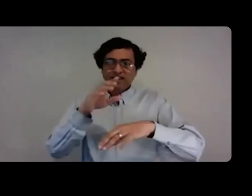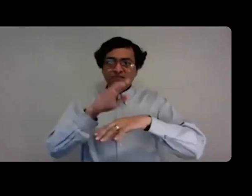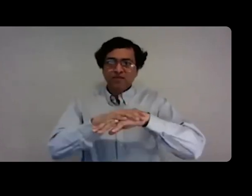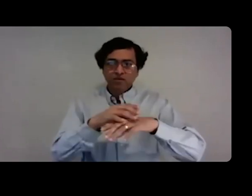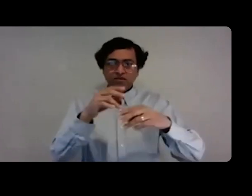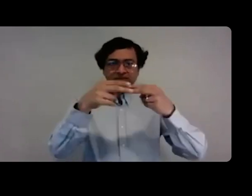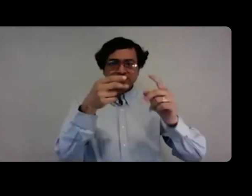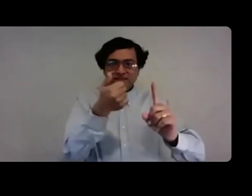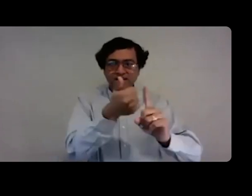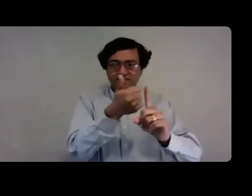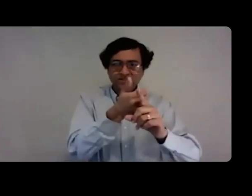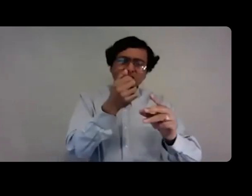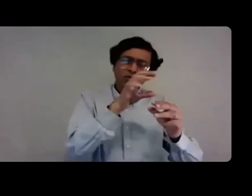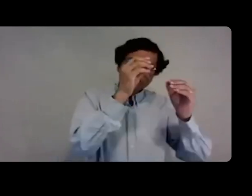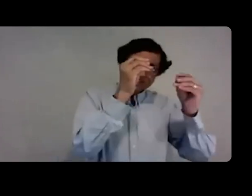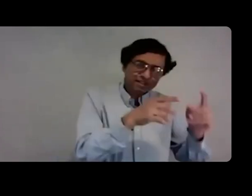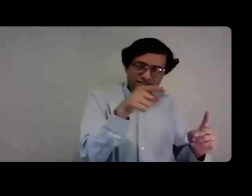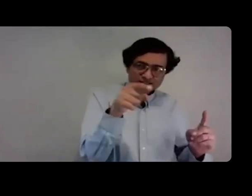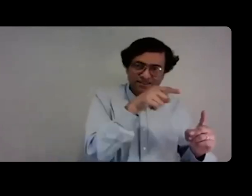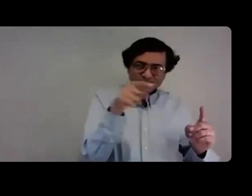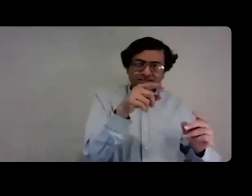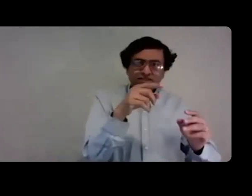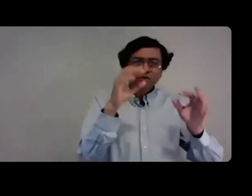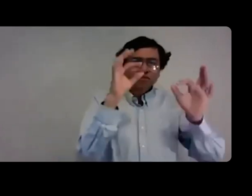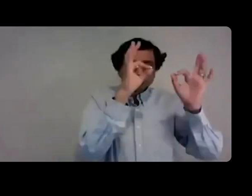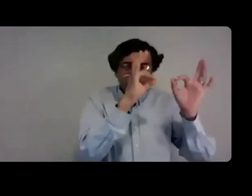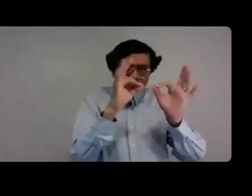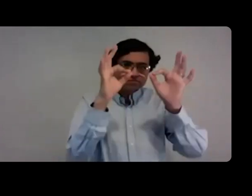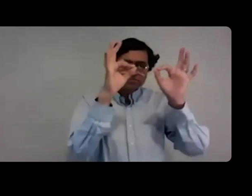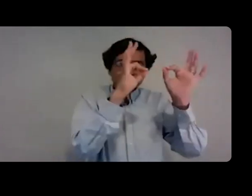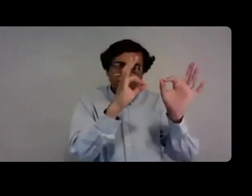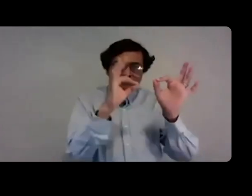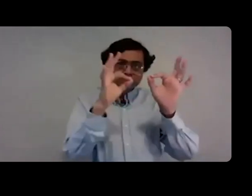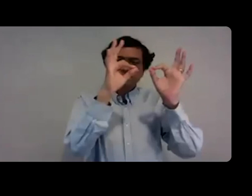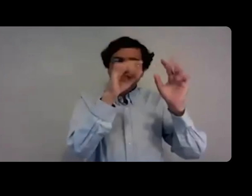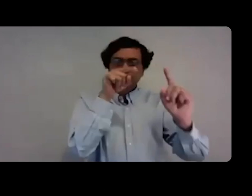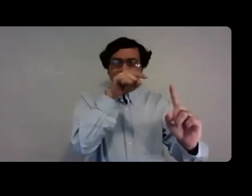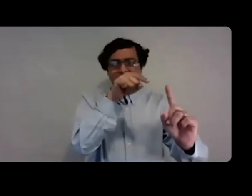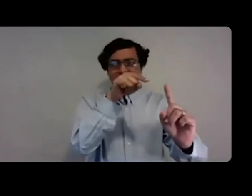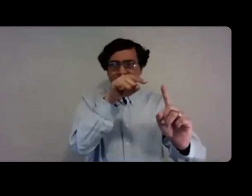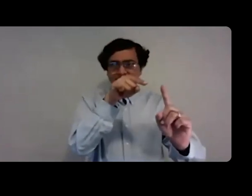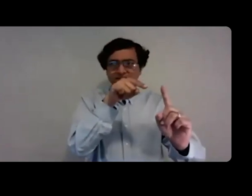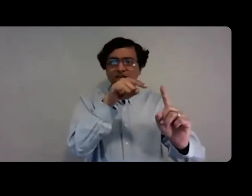So 90% of the time is spent by deaf students looking at the interpreter for